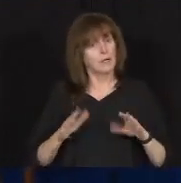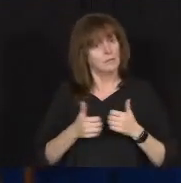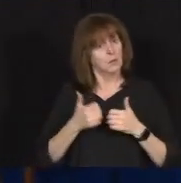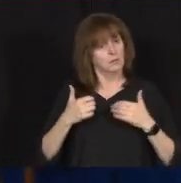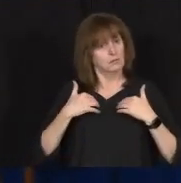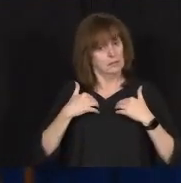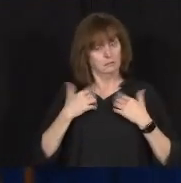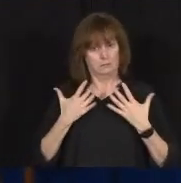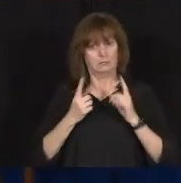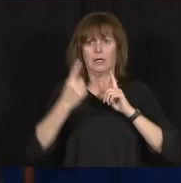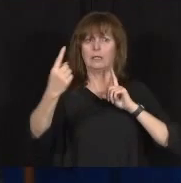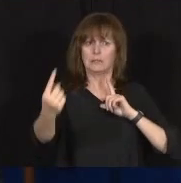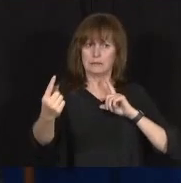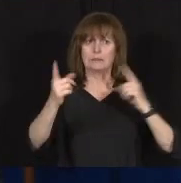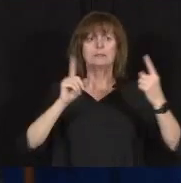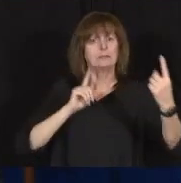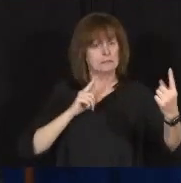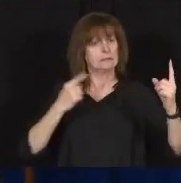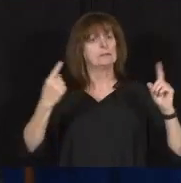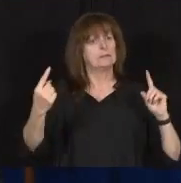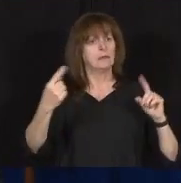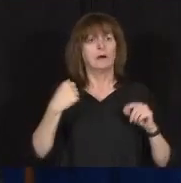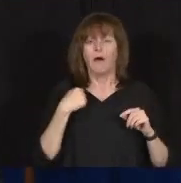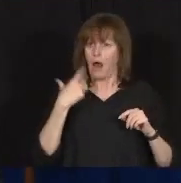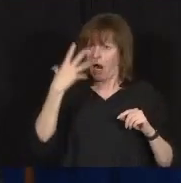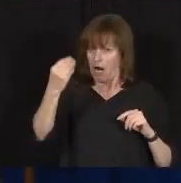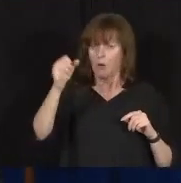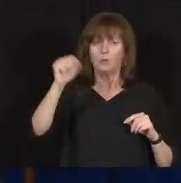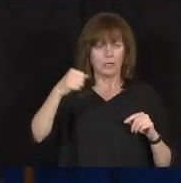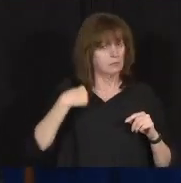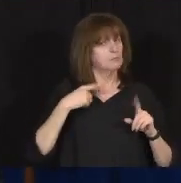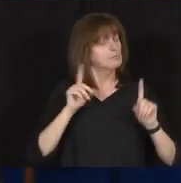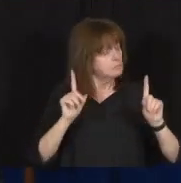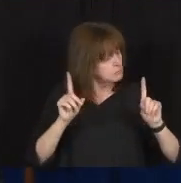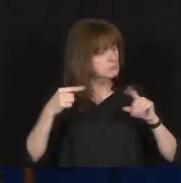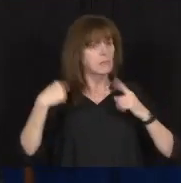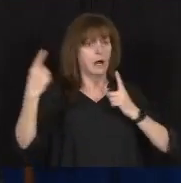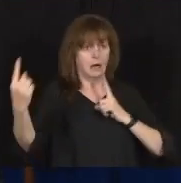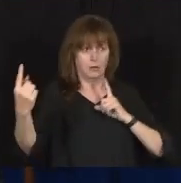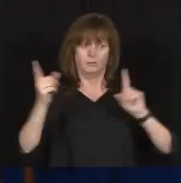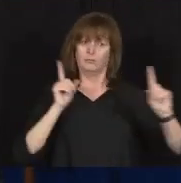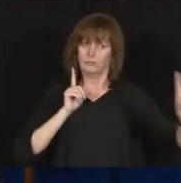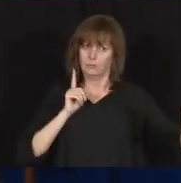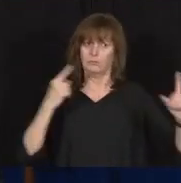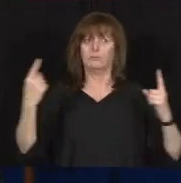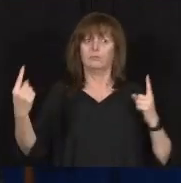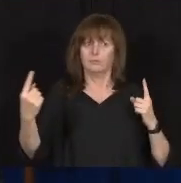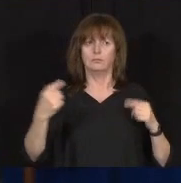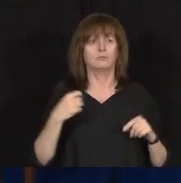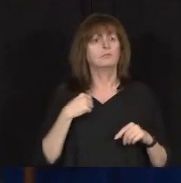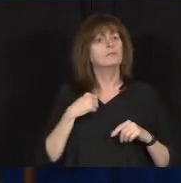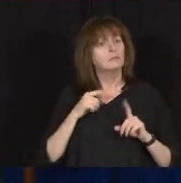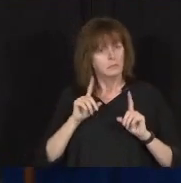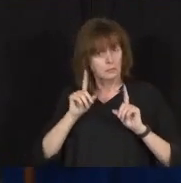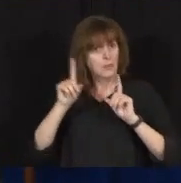here we keep our social distancing. When we are down here and then I will go to my office myself, maybe one other person.